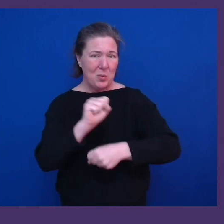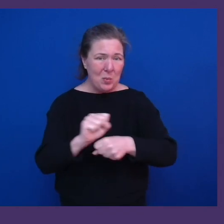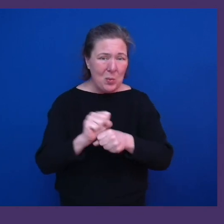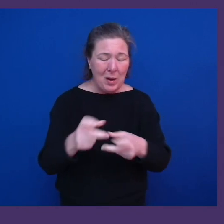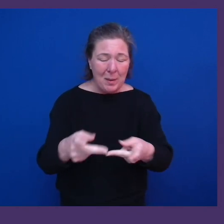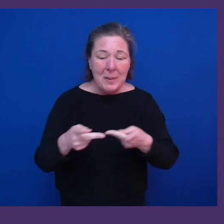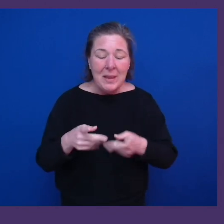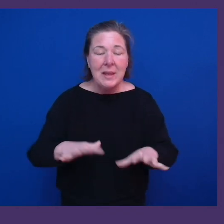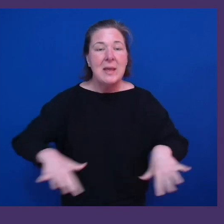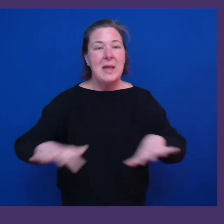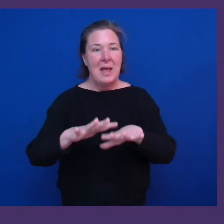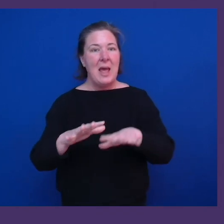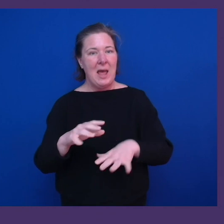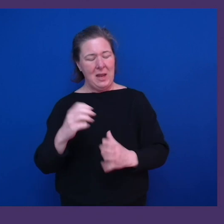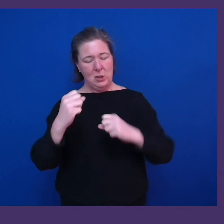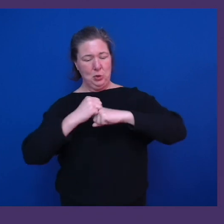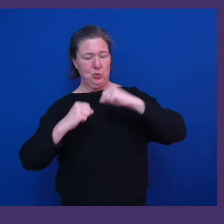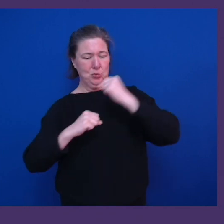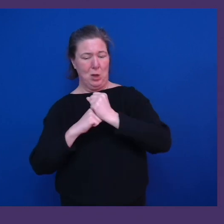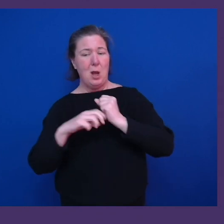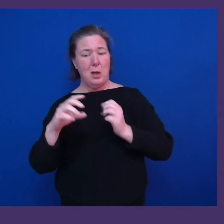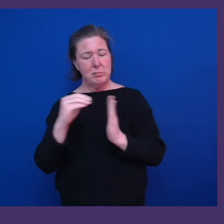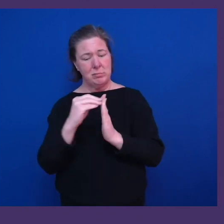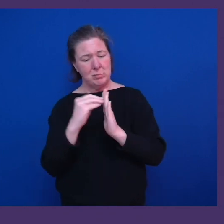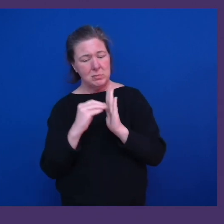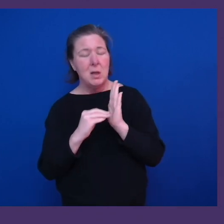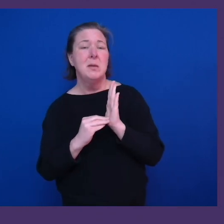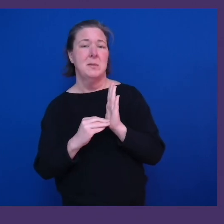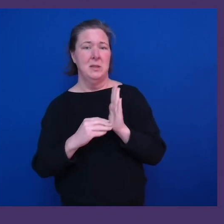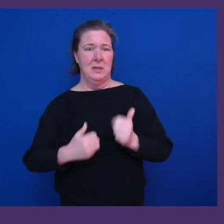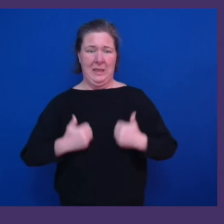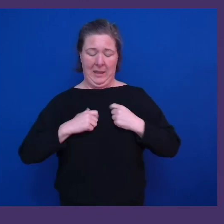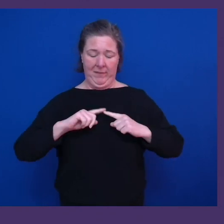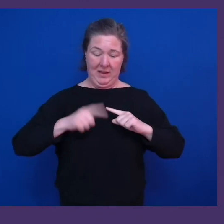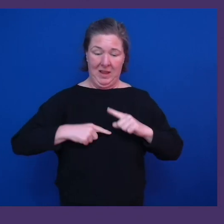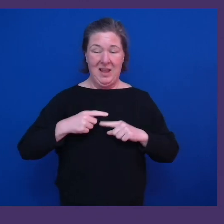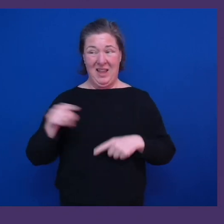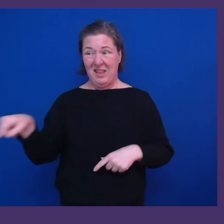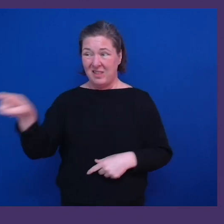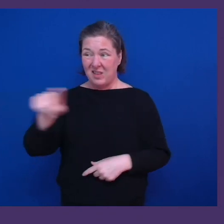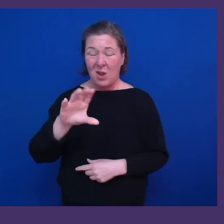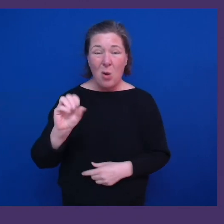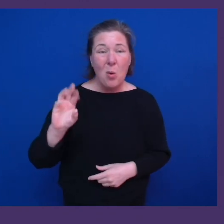I think in corporations, we see the document creation,